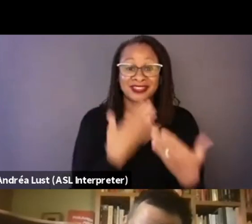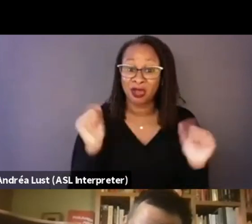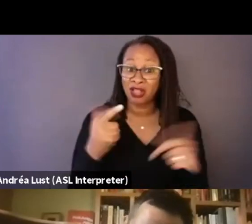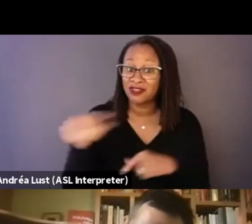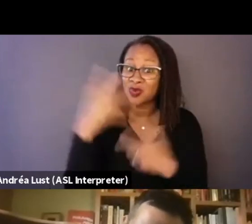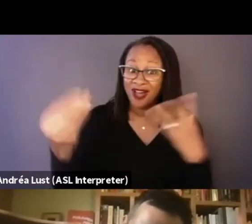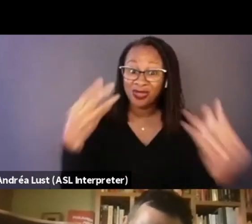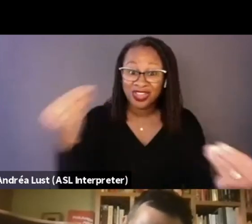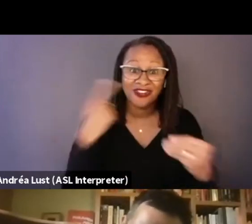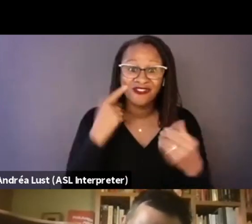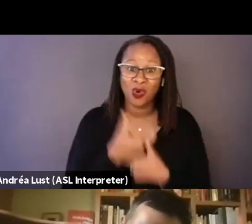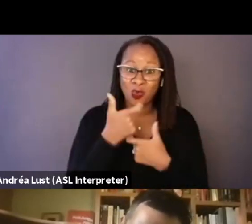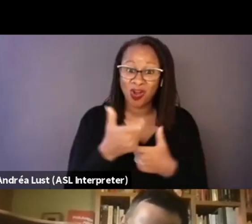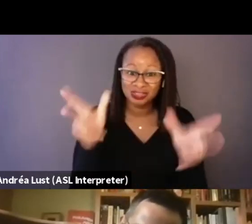for listening and watching